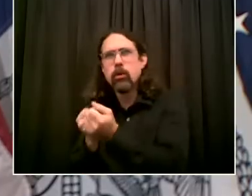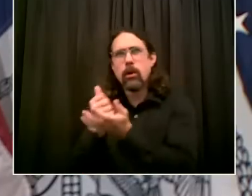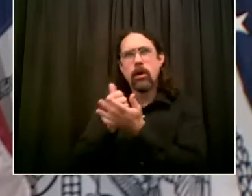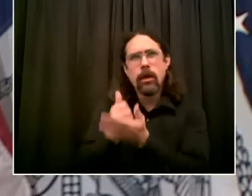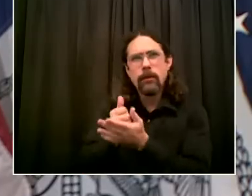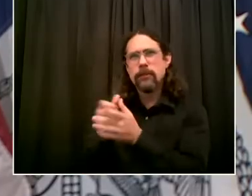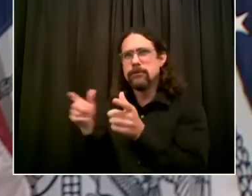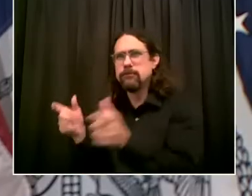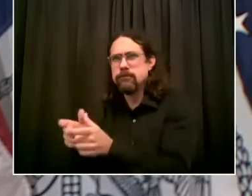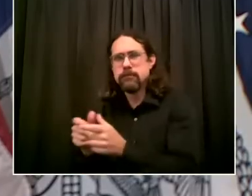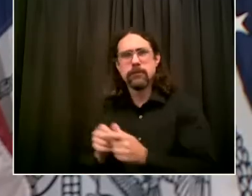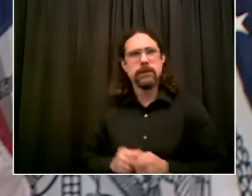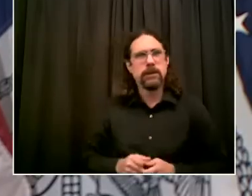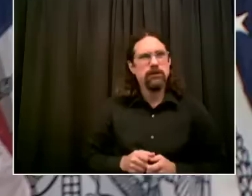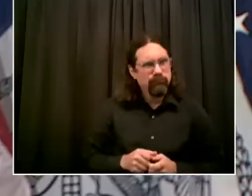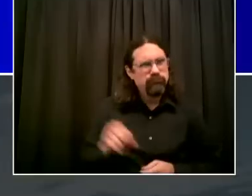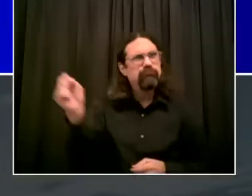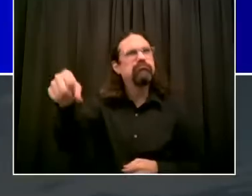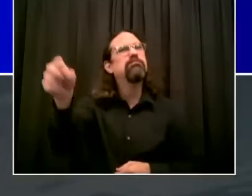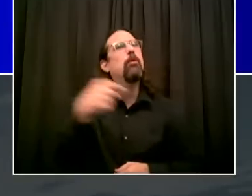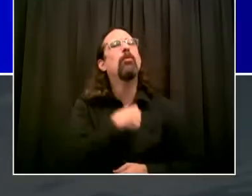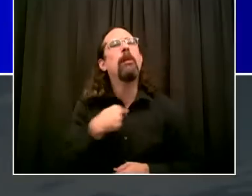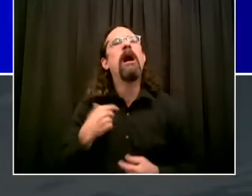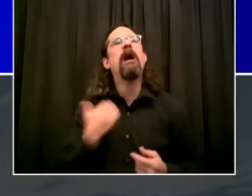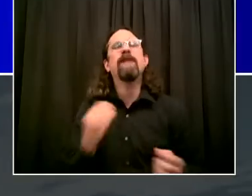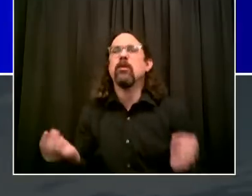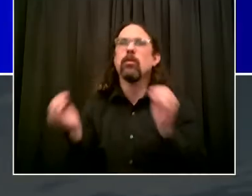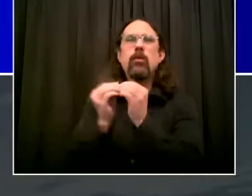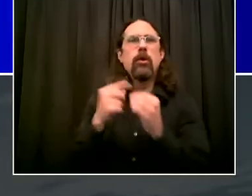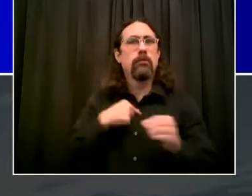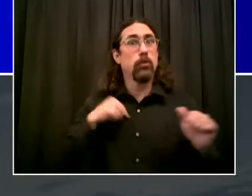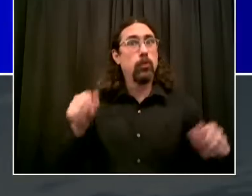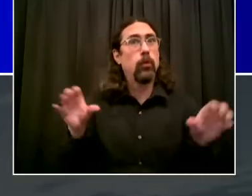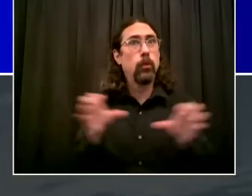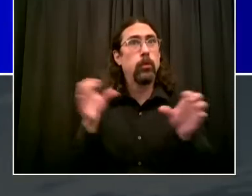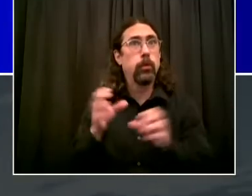DISEASE. IN TERMS OF ENFORCEMENT, A VERY ROBUST EFFORTS HAVE BEGBEGAUN ND THEY WWL ILDEDEEPEN N EO THE WEEKEND. WE